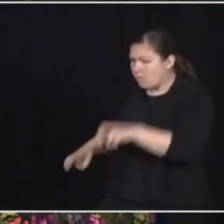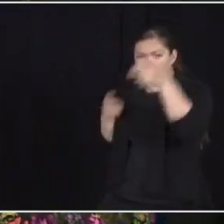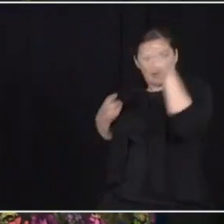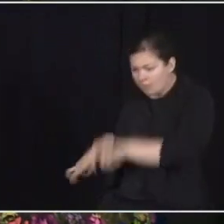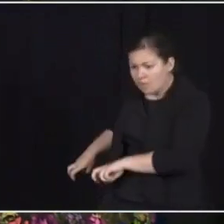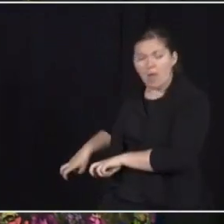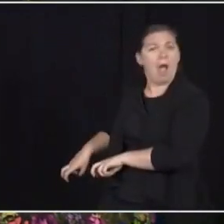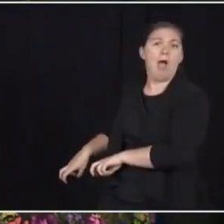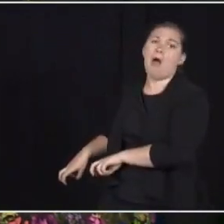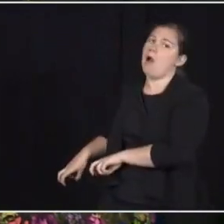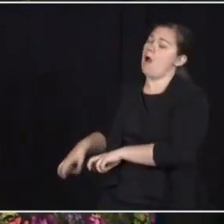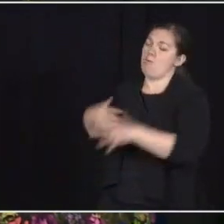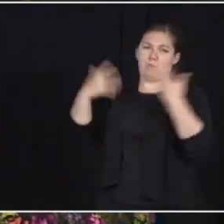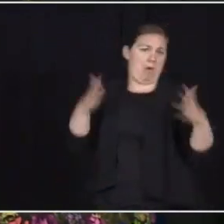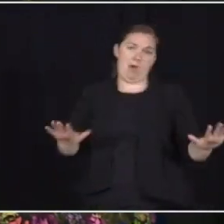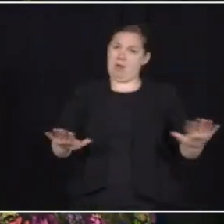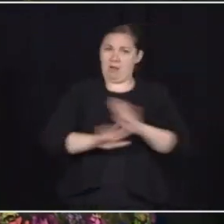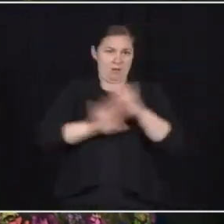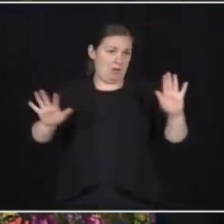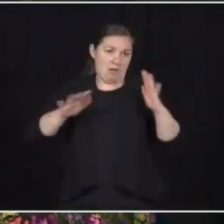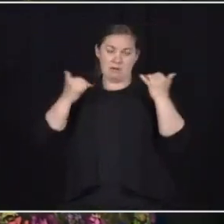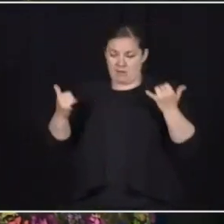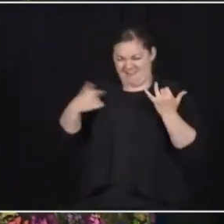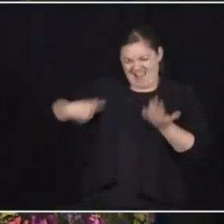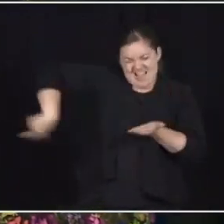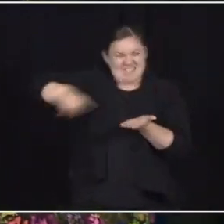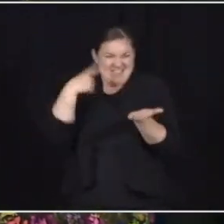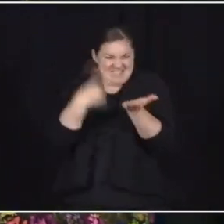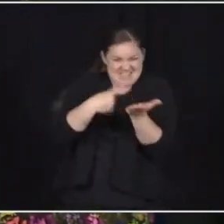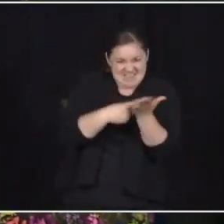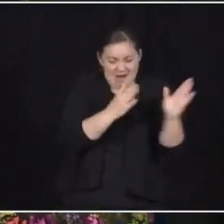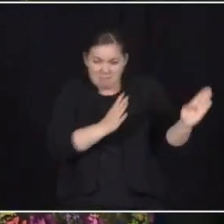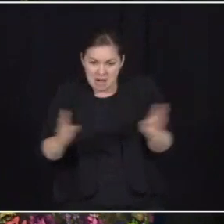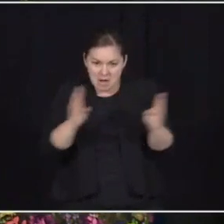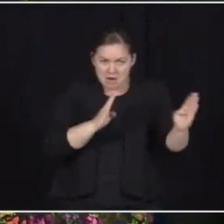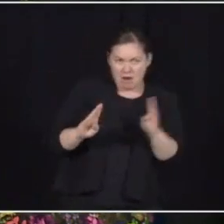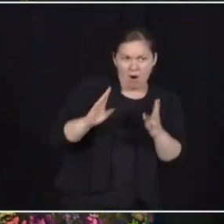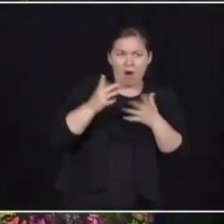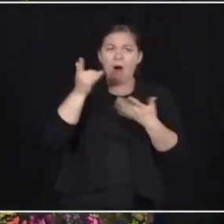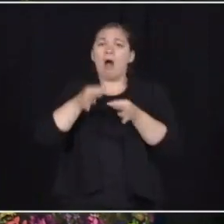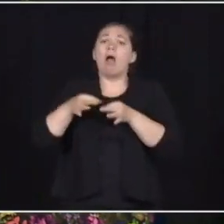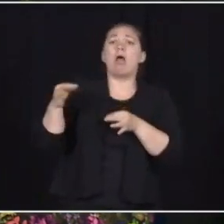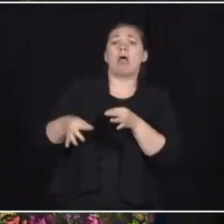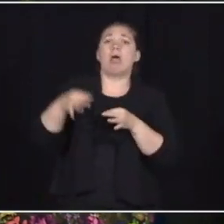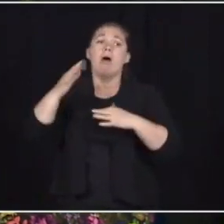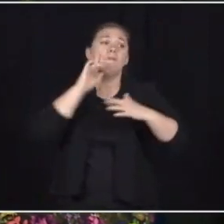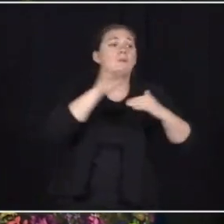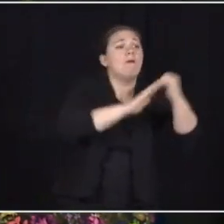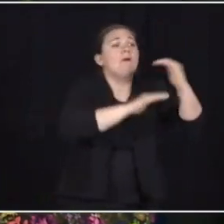border, because they are doing everything including backflips to attract these businesses. So we need to sit down and work collaboratively